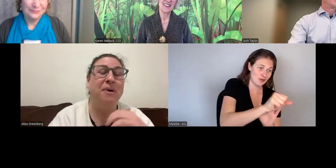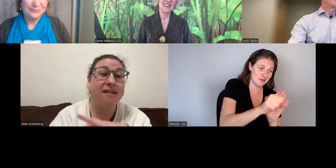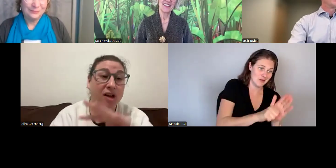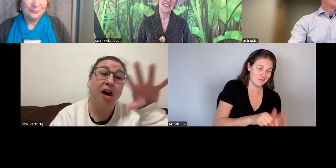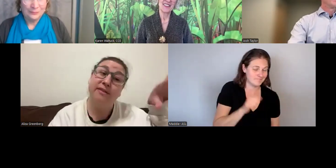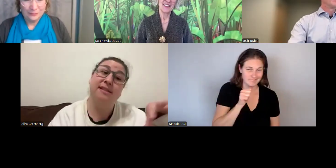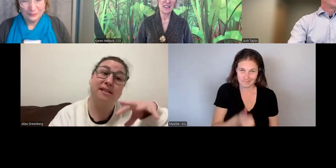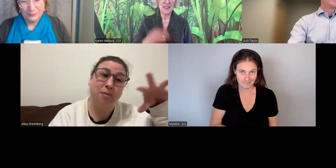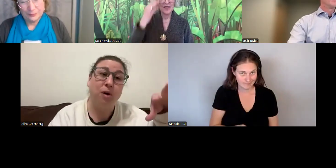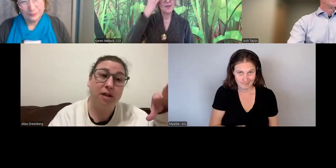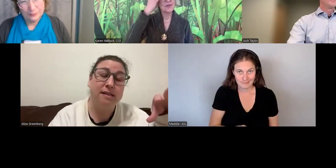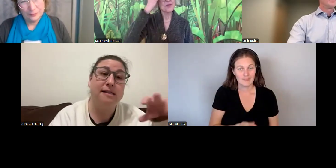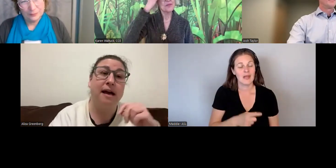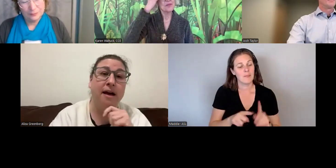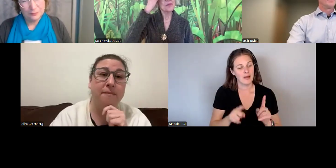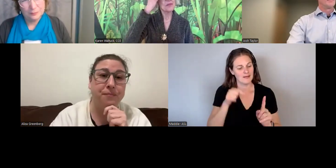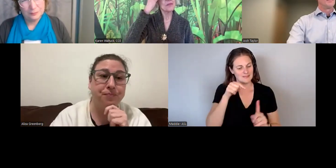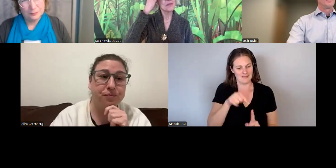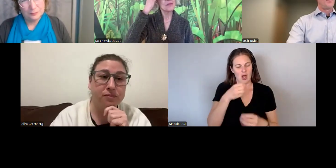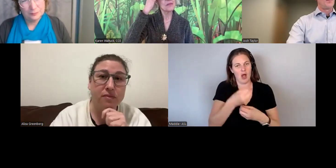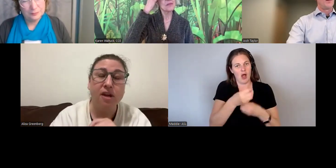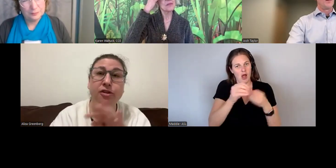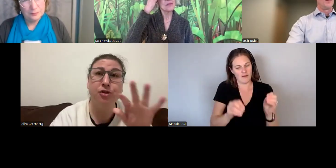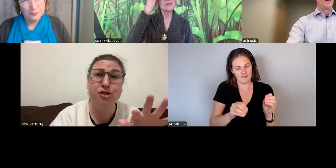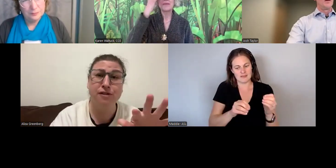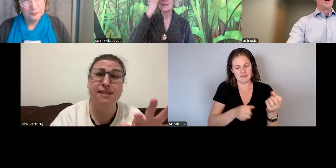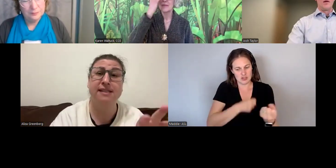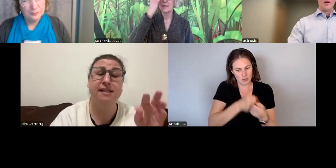But the office that supports those services